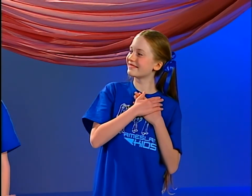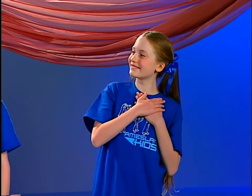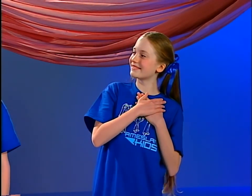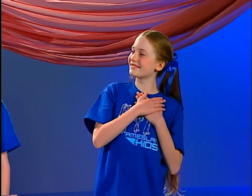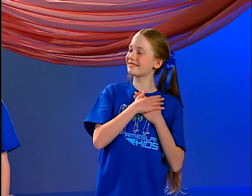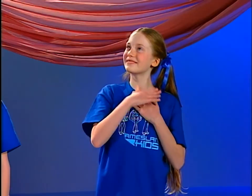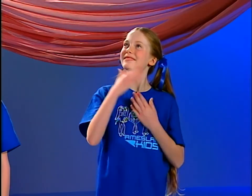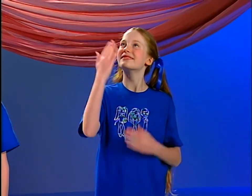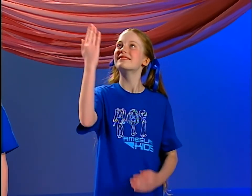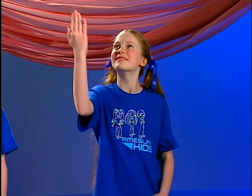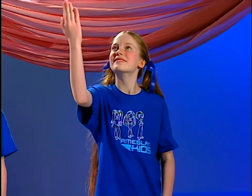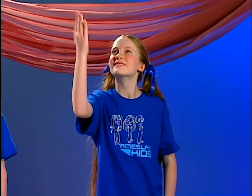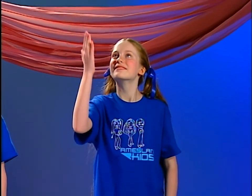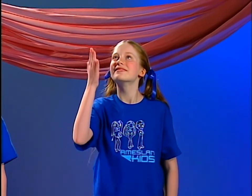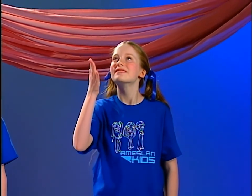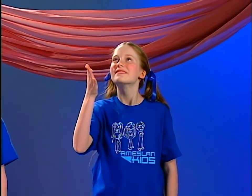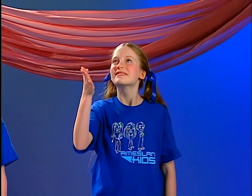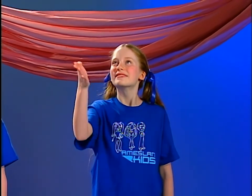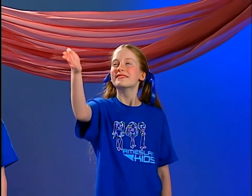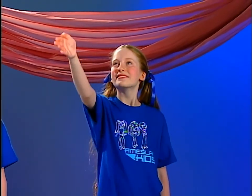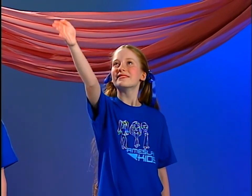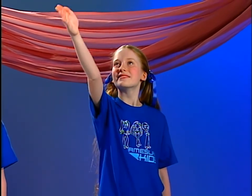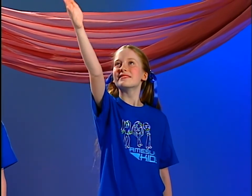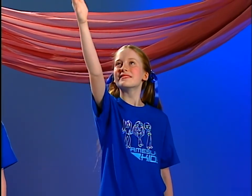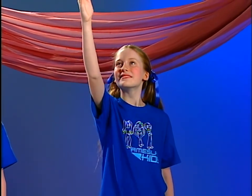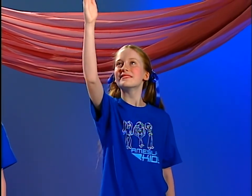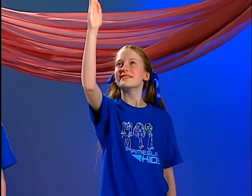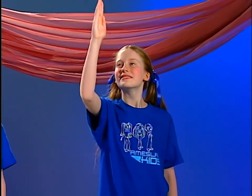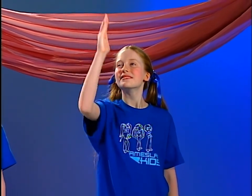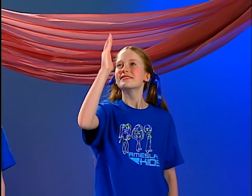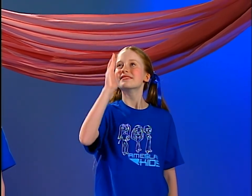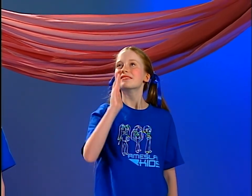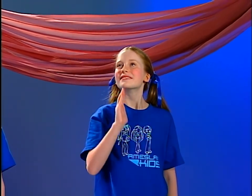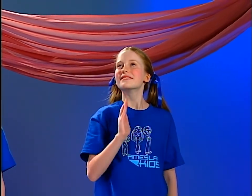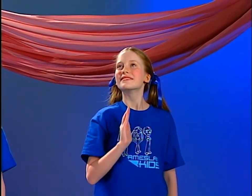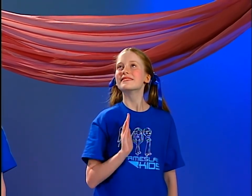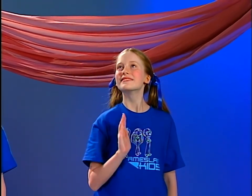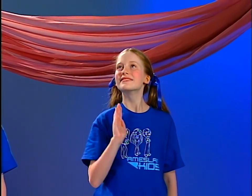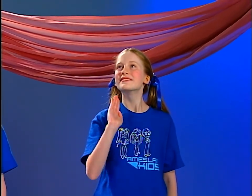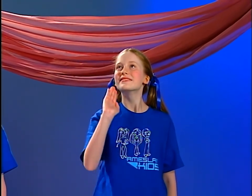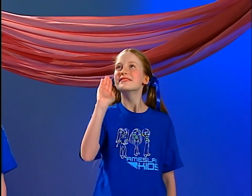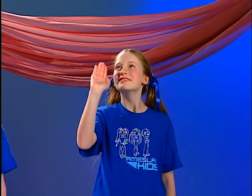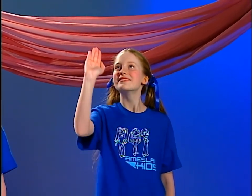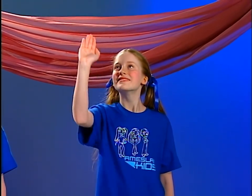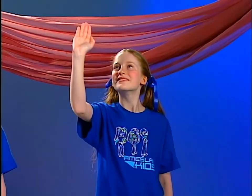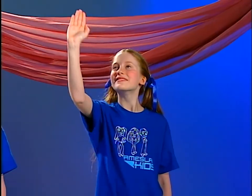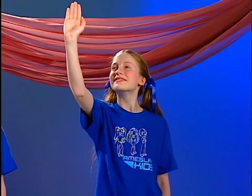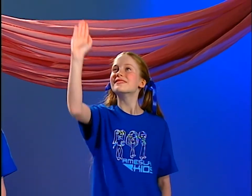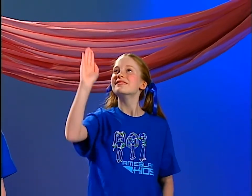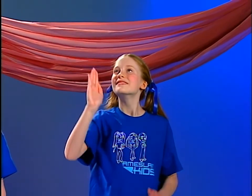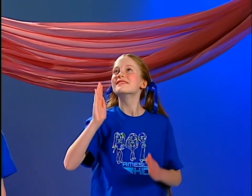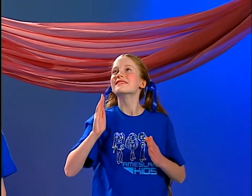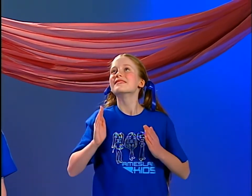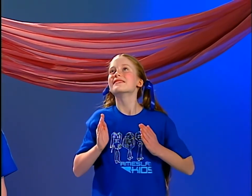SO WHAT DID GOD DO? WELL, HE MADE MANY OF THE EGYPTIANS BECOME SICK. MANY, MANY BECAME SICK.